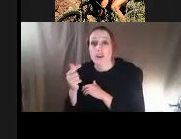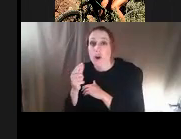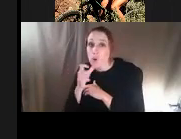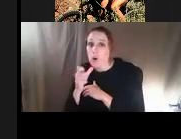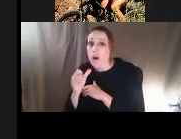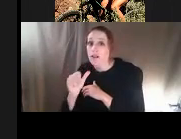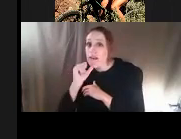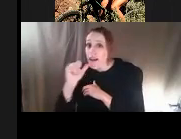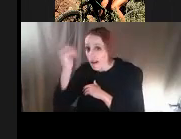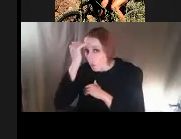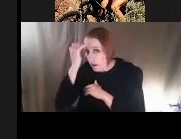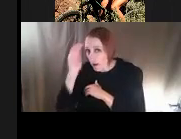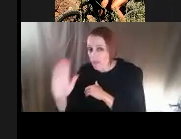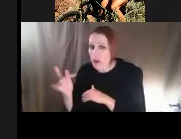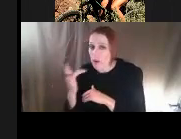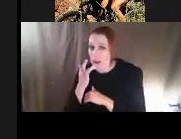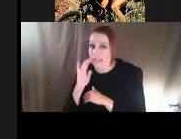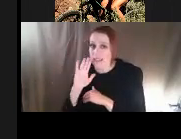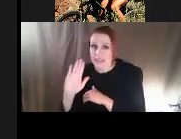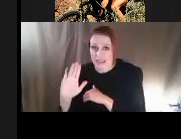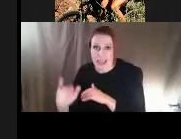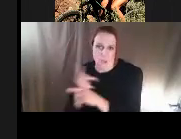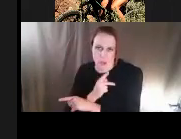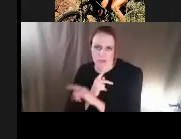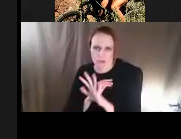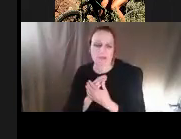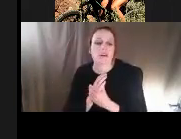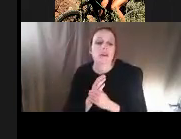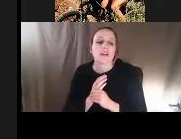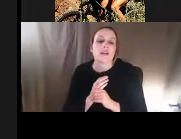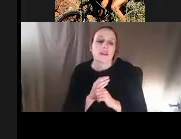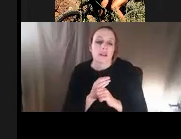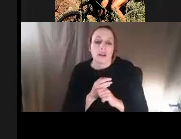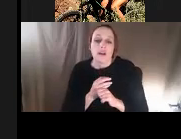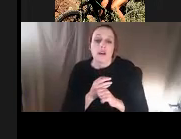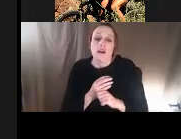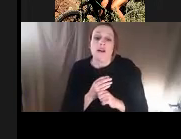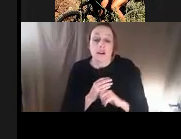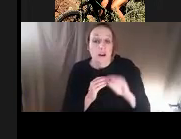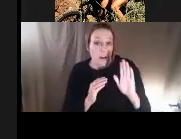So, hang in there with me and to be perfectly honest, I really say this in total honesty because